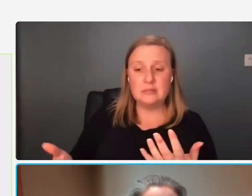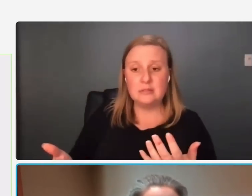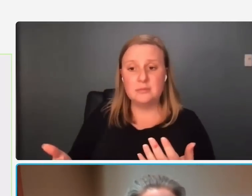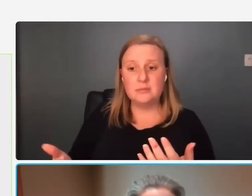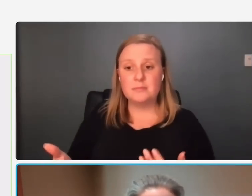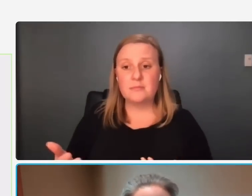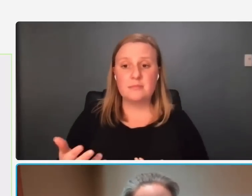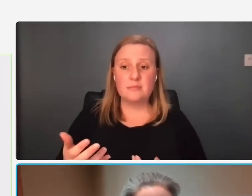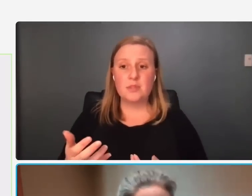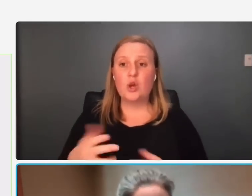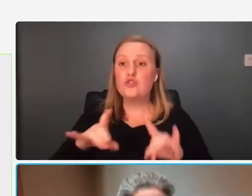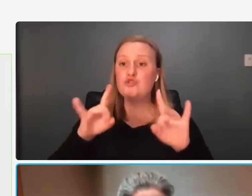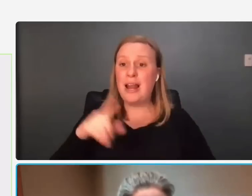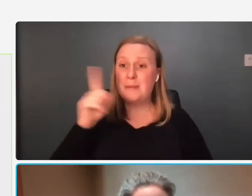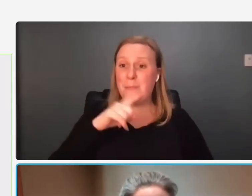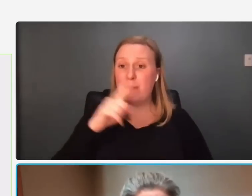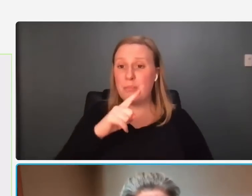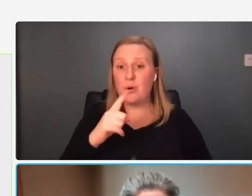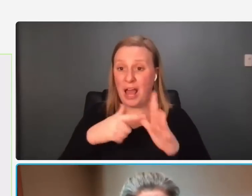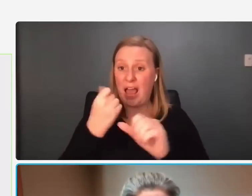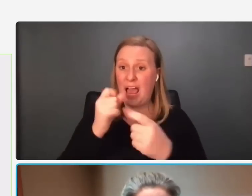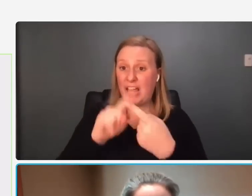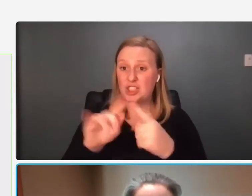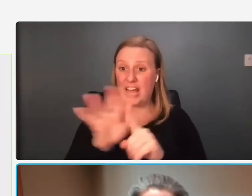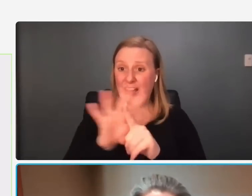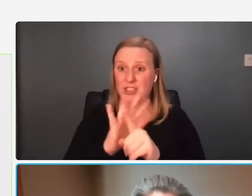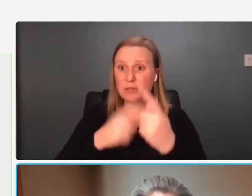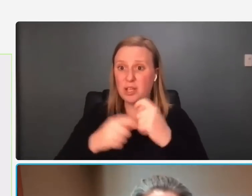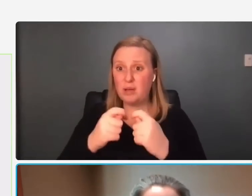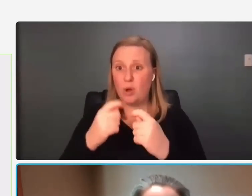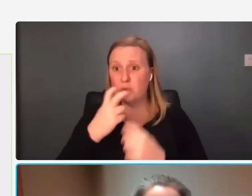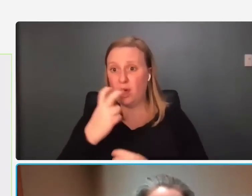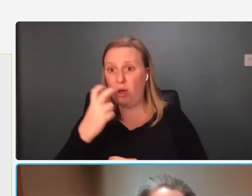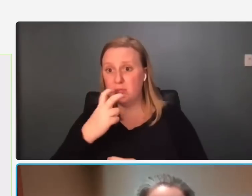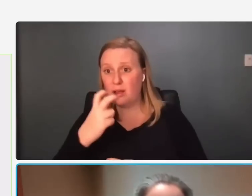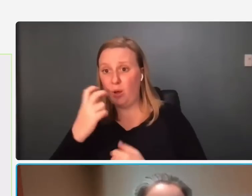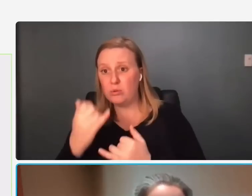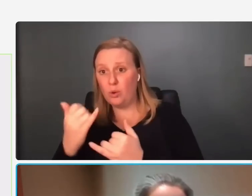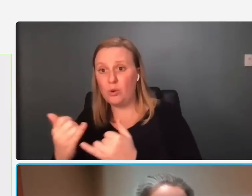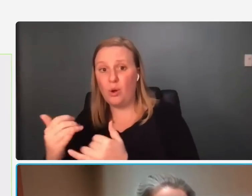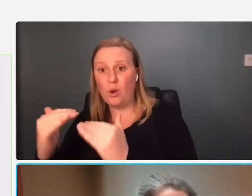to find sustainable ways to better meet the needs of the community. Part of that is making sure that the funds are used